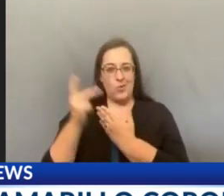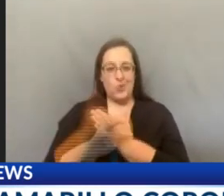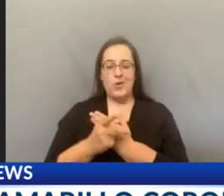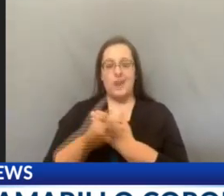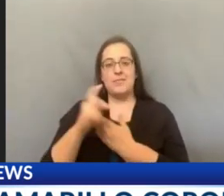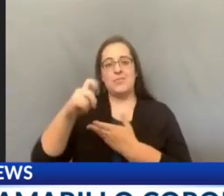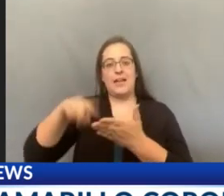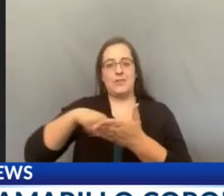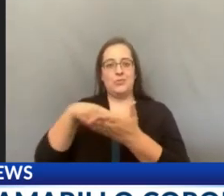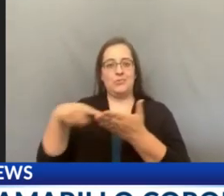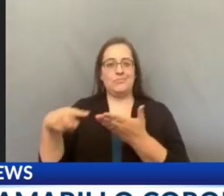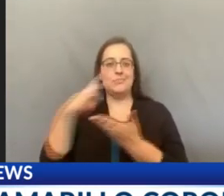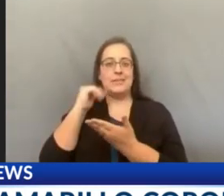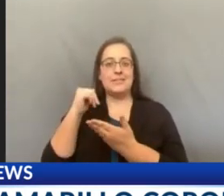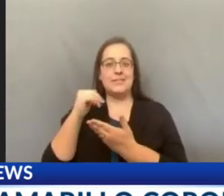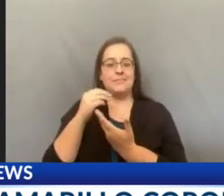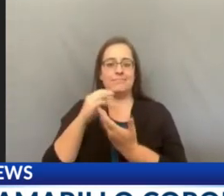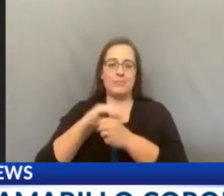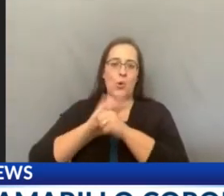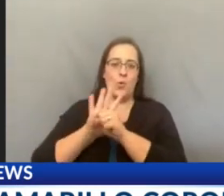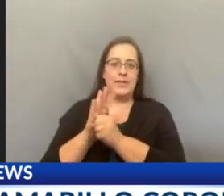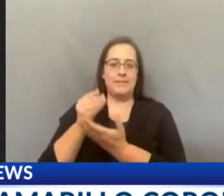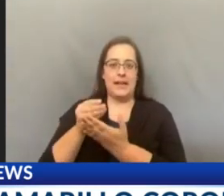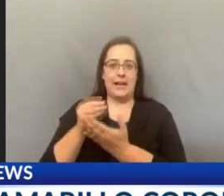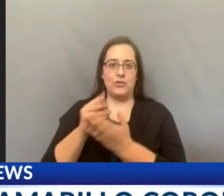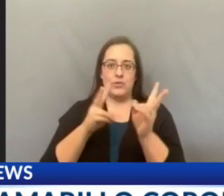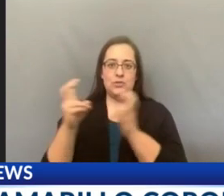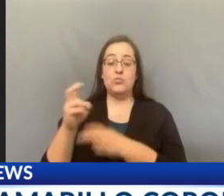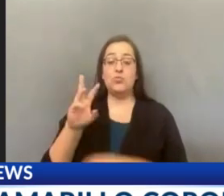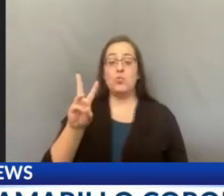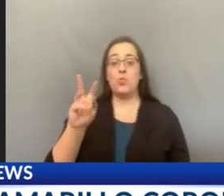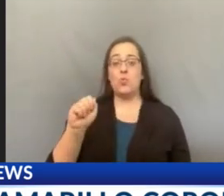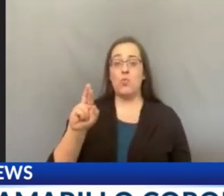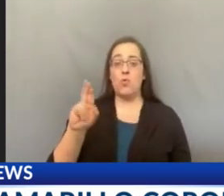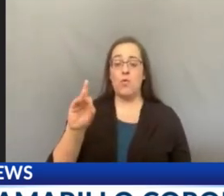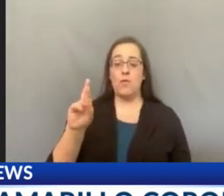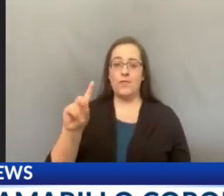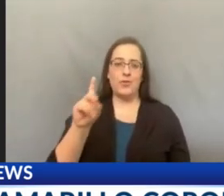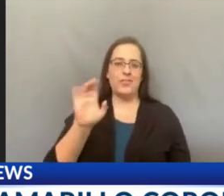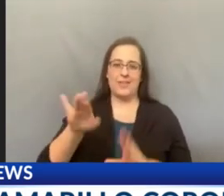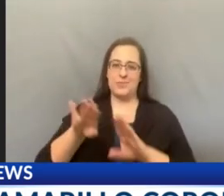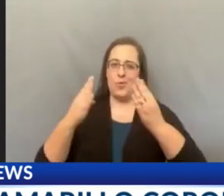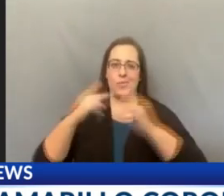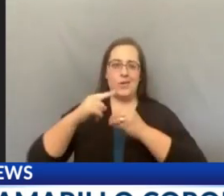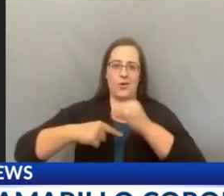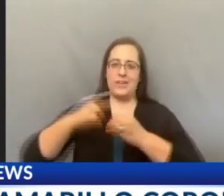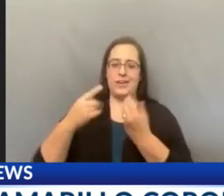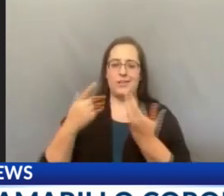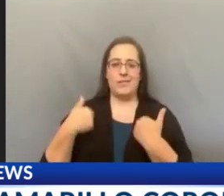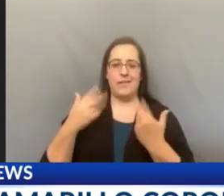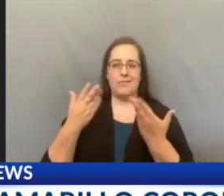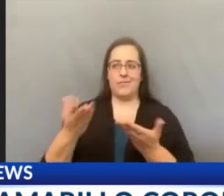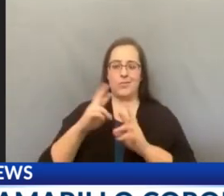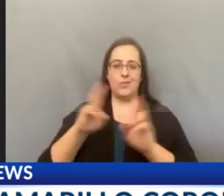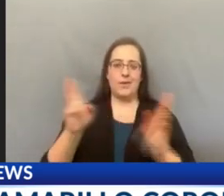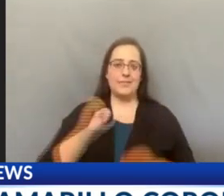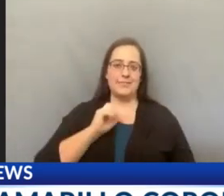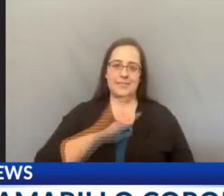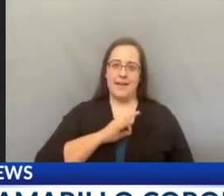THE SAFETY OF ALL CITIZENS. THERE'S BEEN OUTDOOR POOLS AND SOME RECREATION PROGRAMS BECAUSE